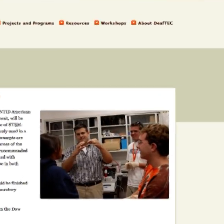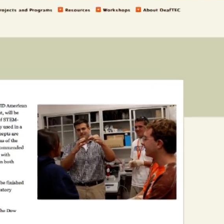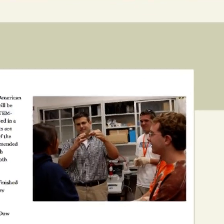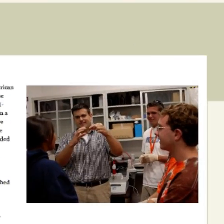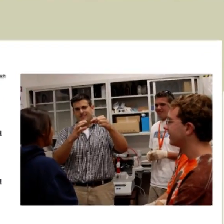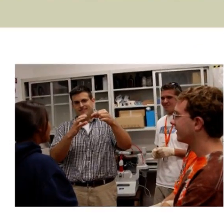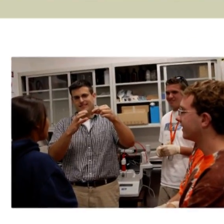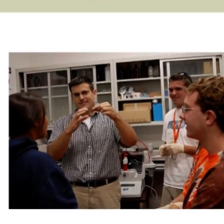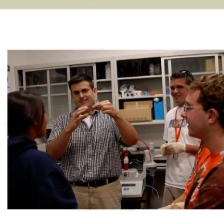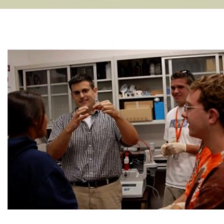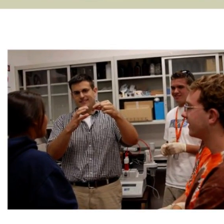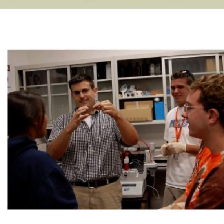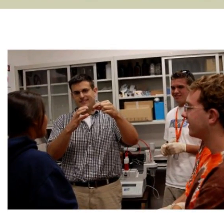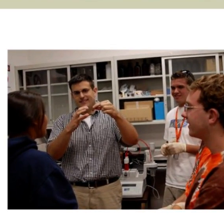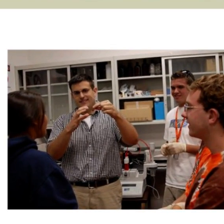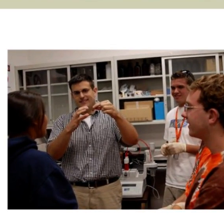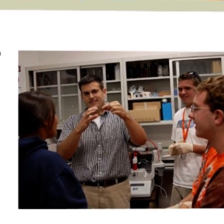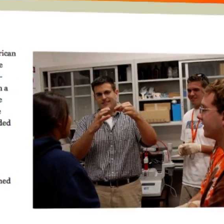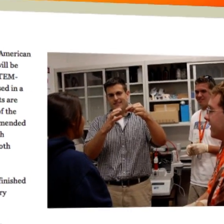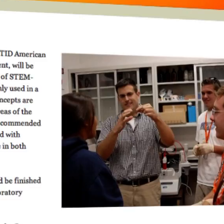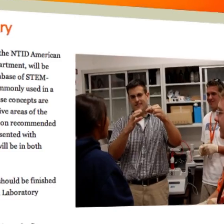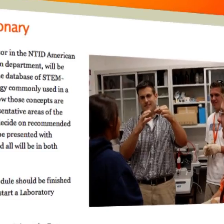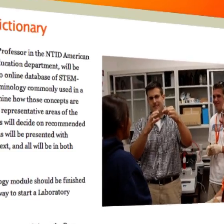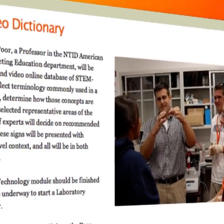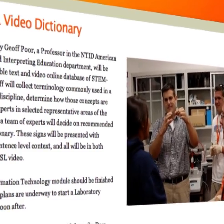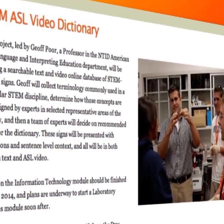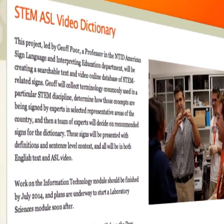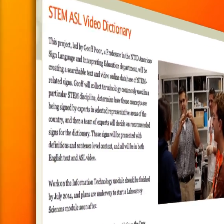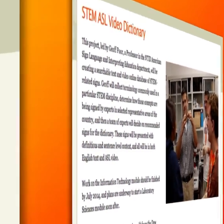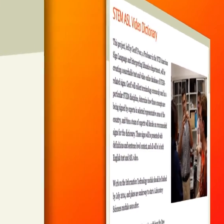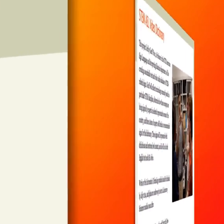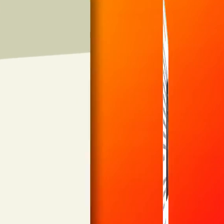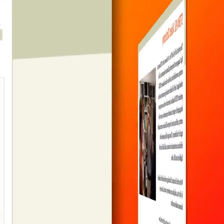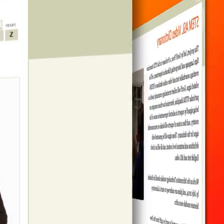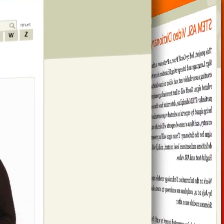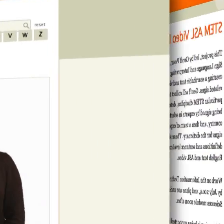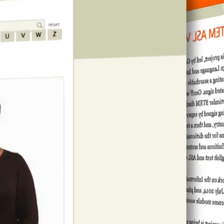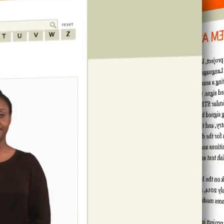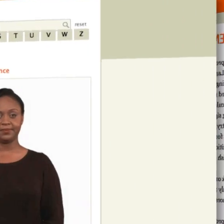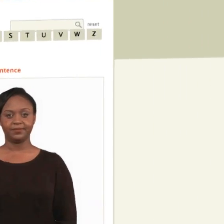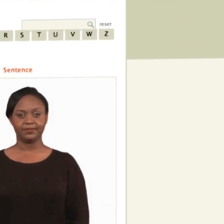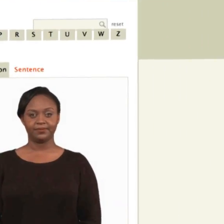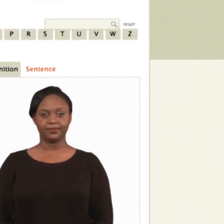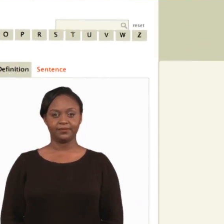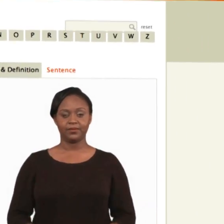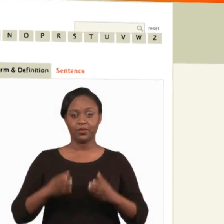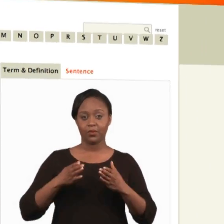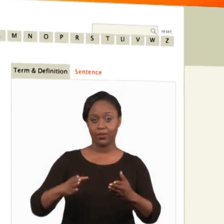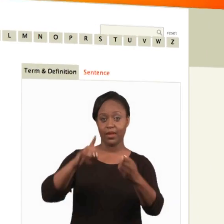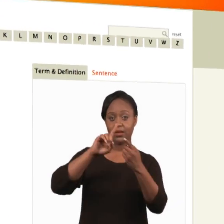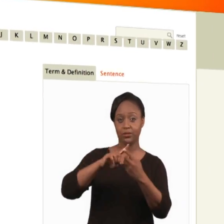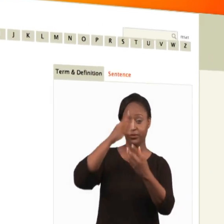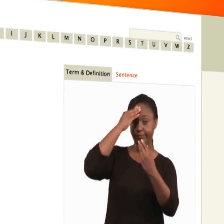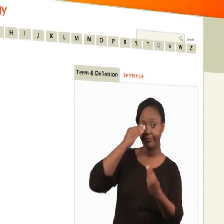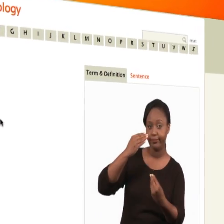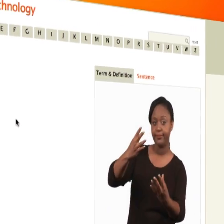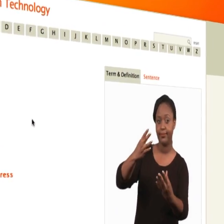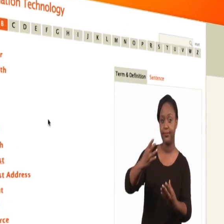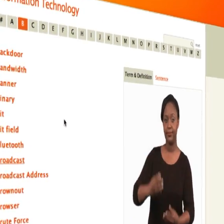The STEM signs dictionary project is to create a resource so that people who want to know the signs in American Sign Language